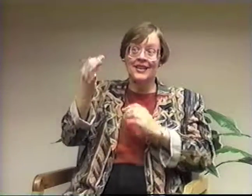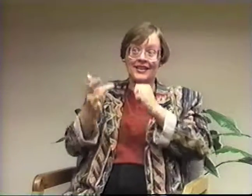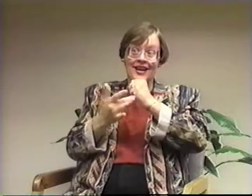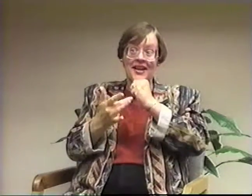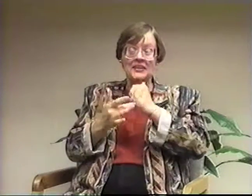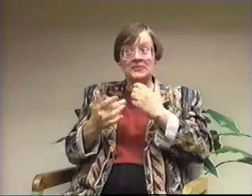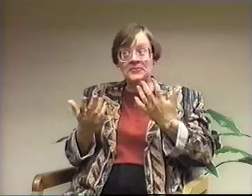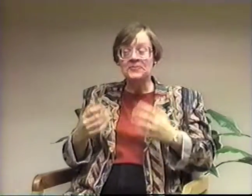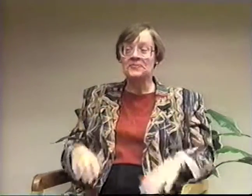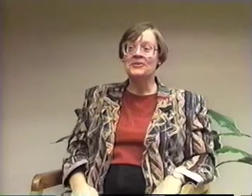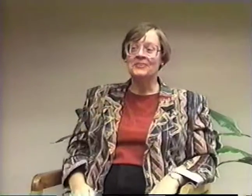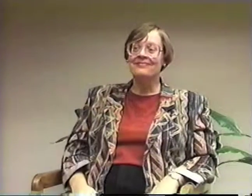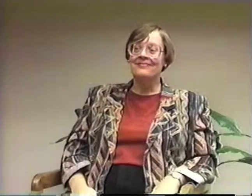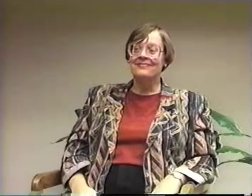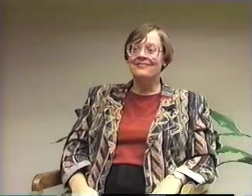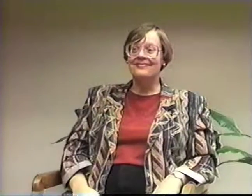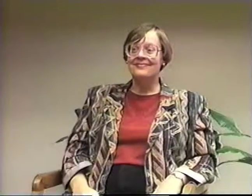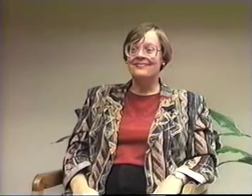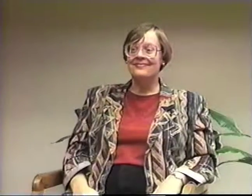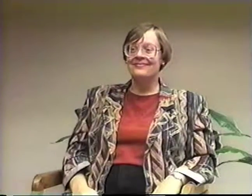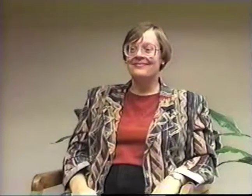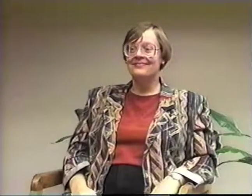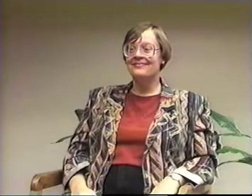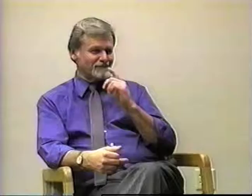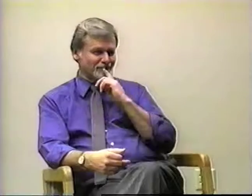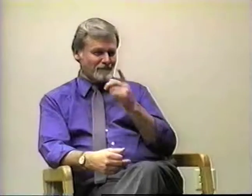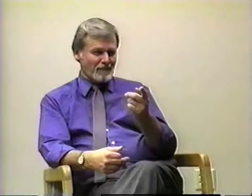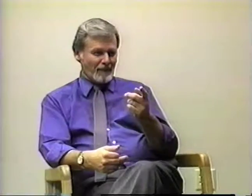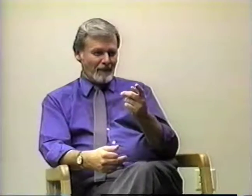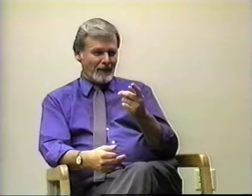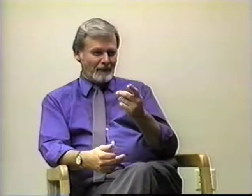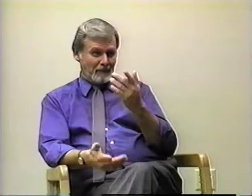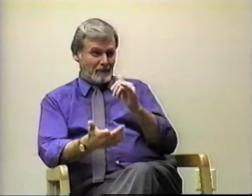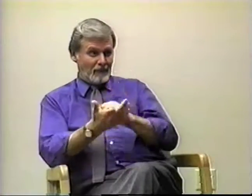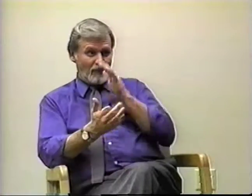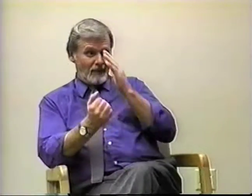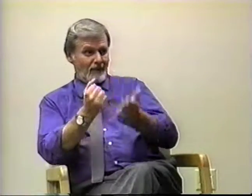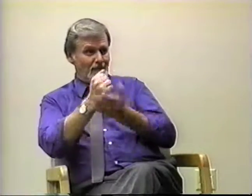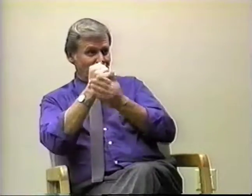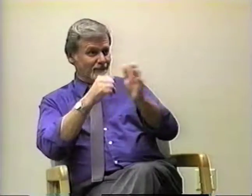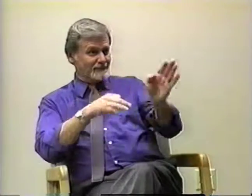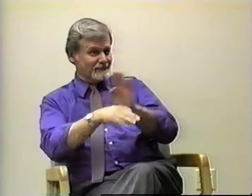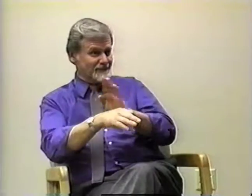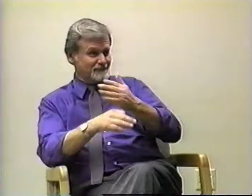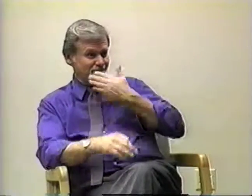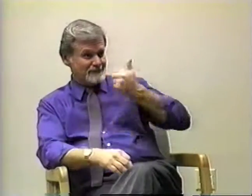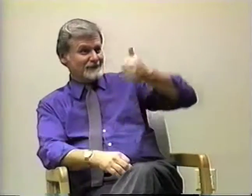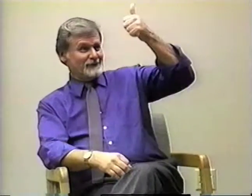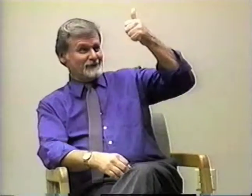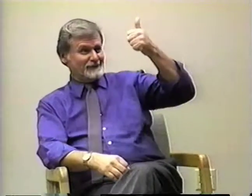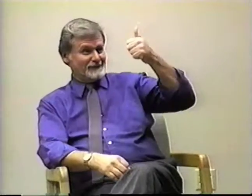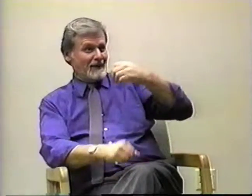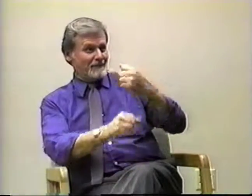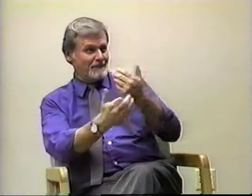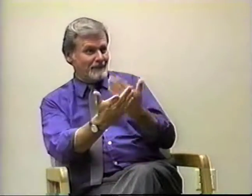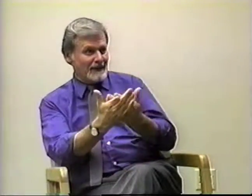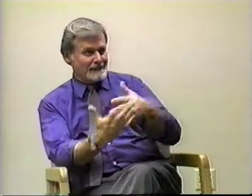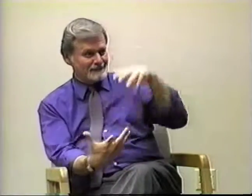Things are always getting better - I've heard that soon we will have interpreting services through video-conferencing.